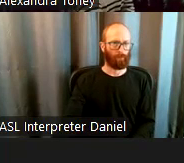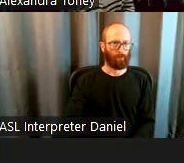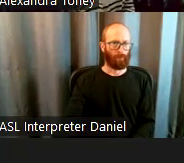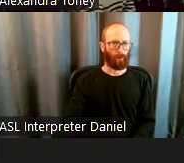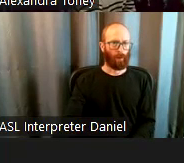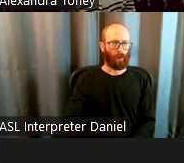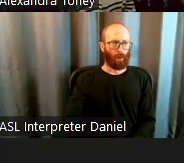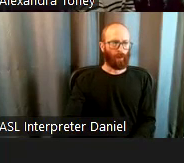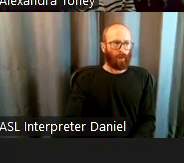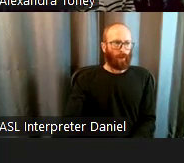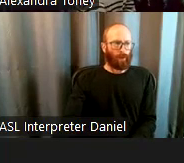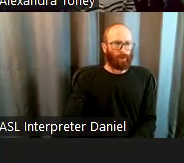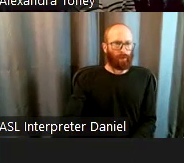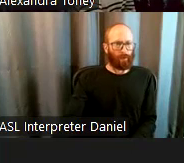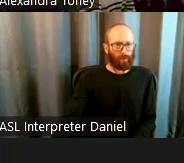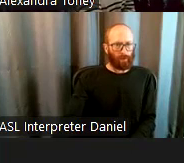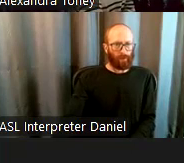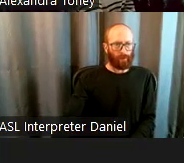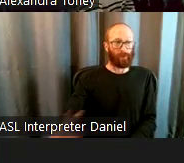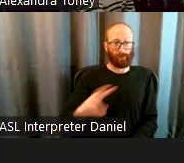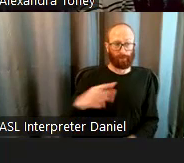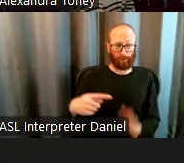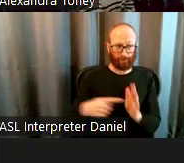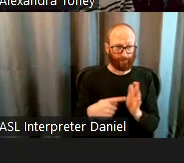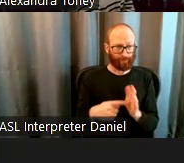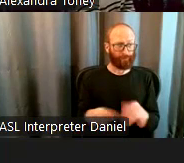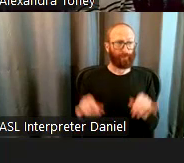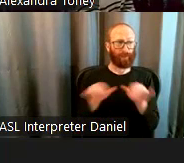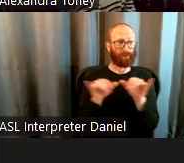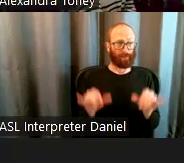second example, this is systemic flexibility and course selection.